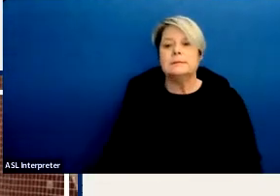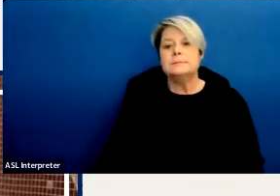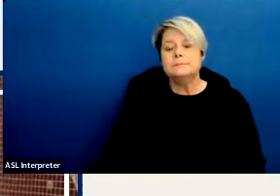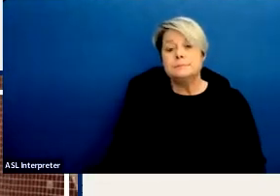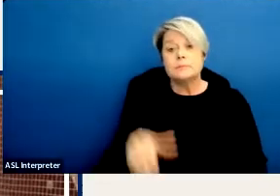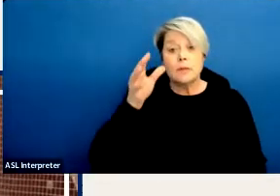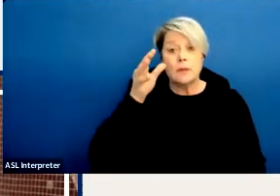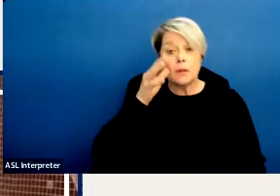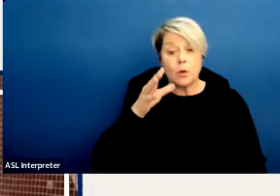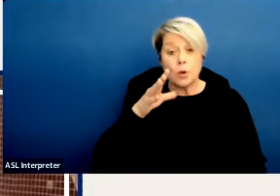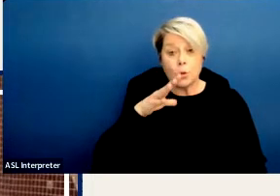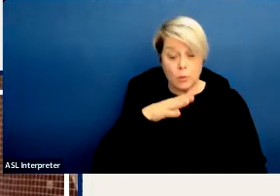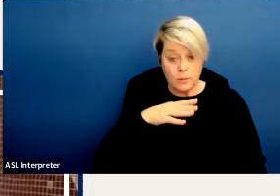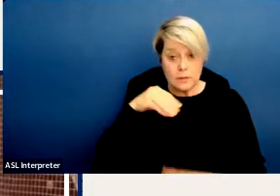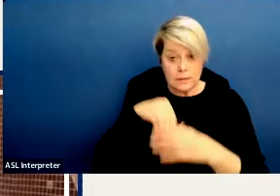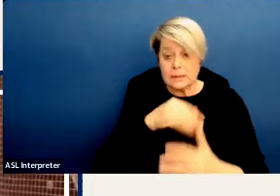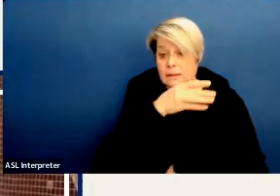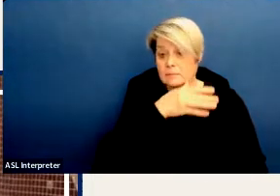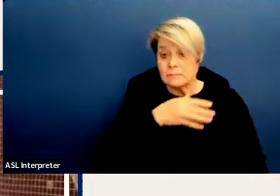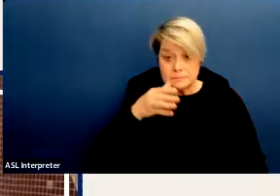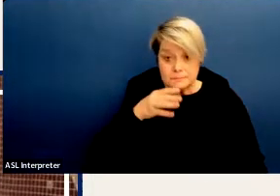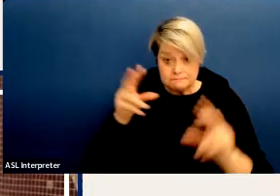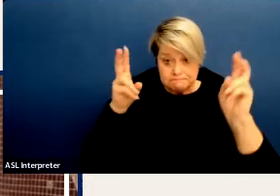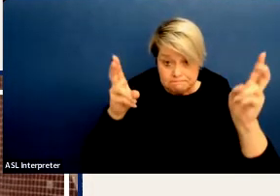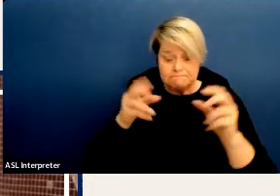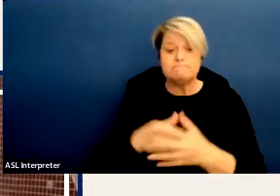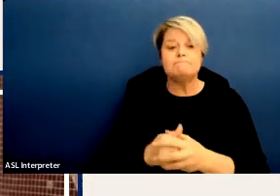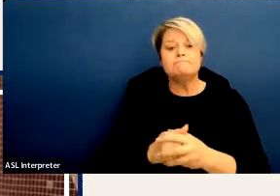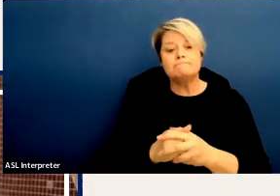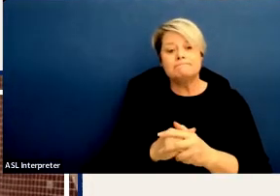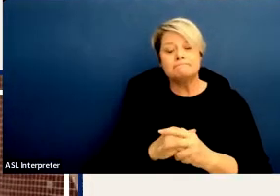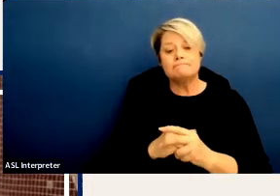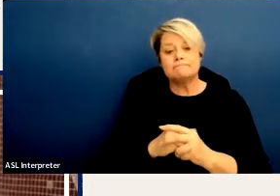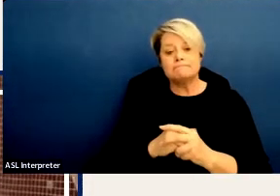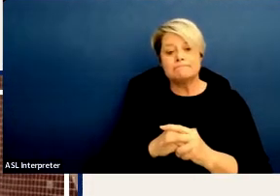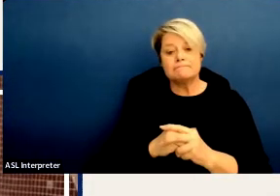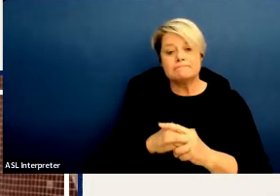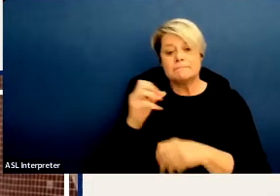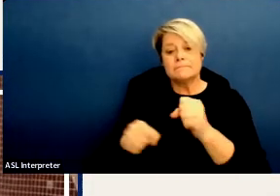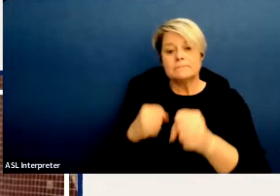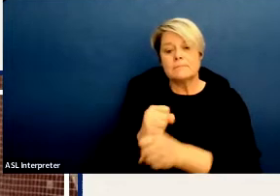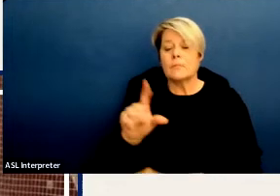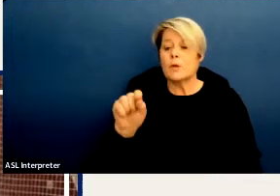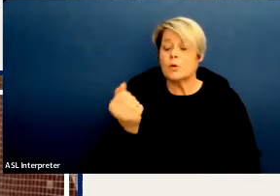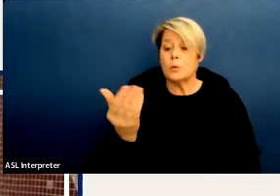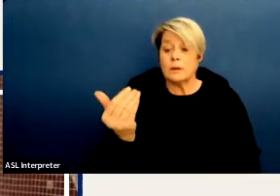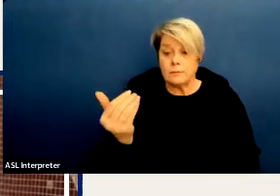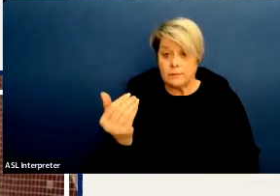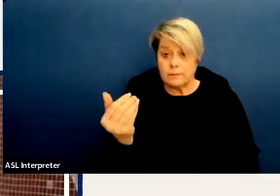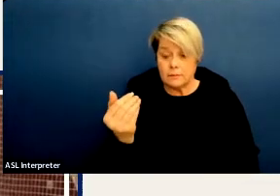supporting farmers of all types in our website.